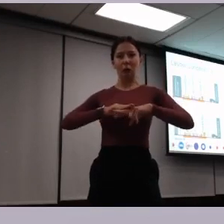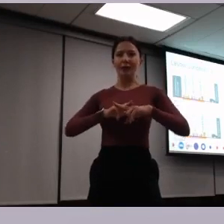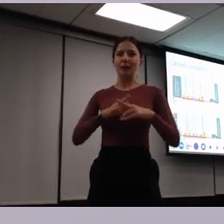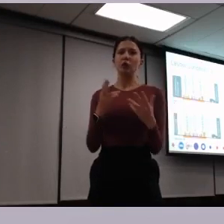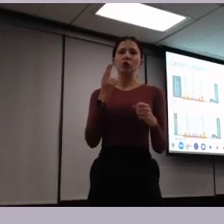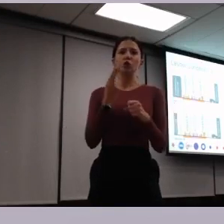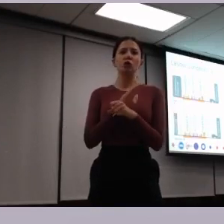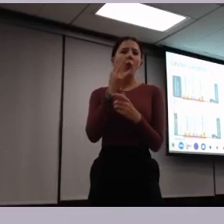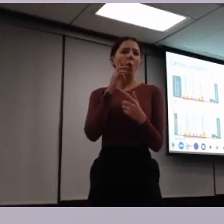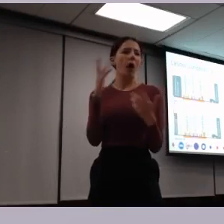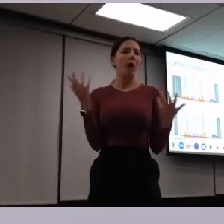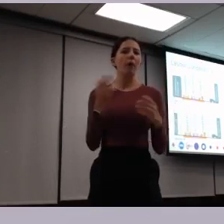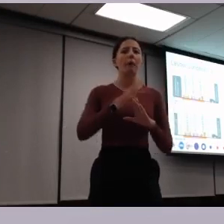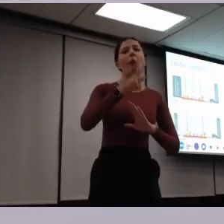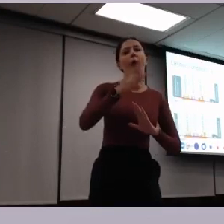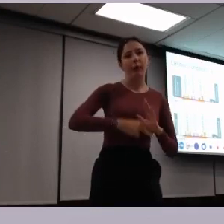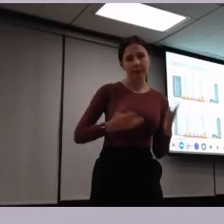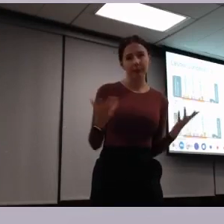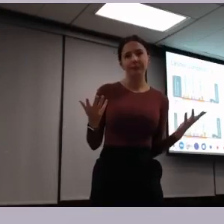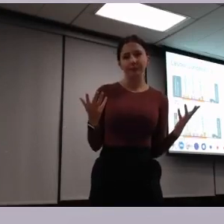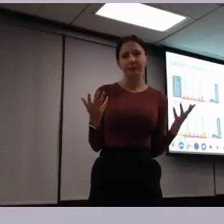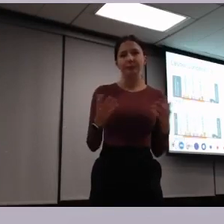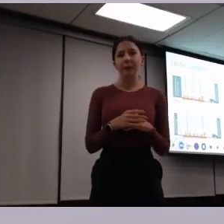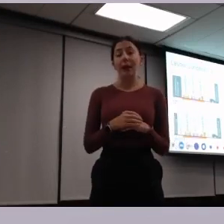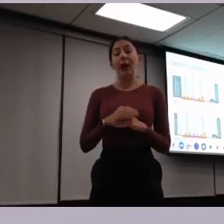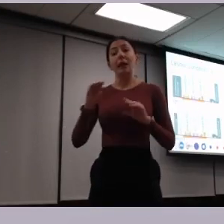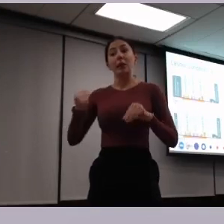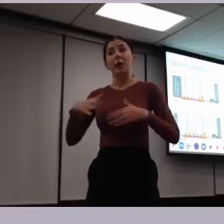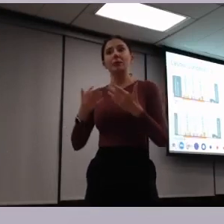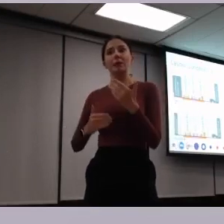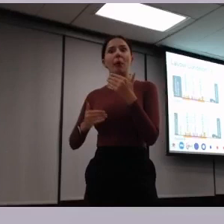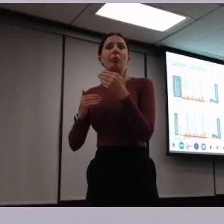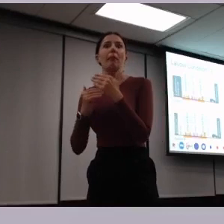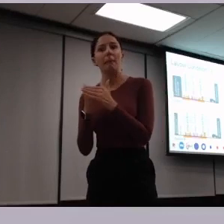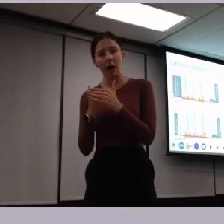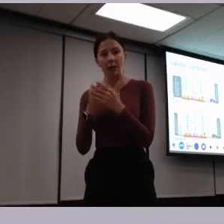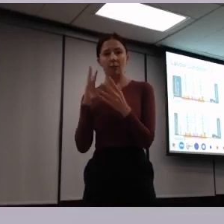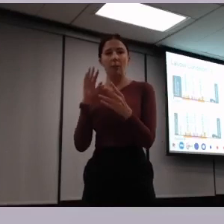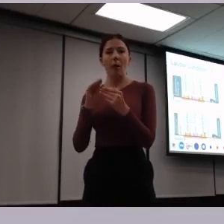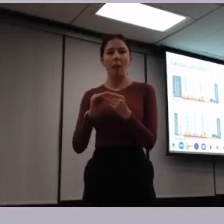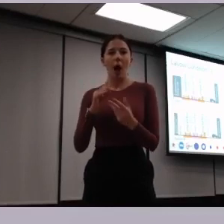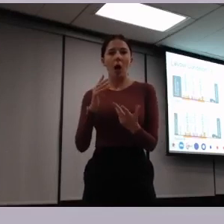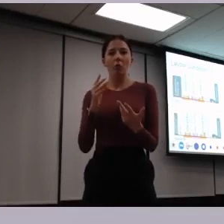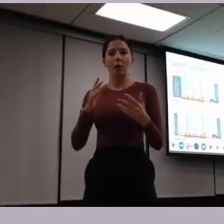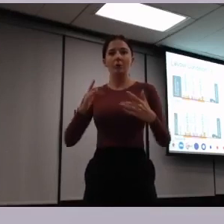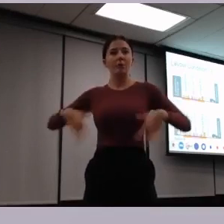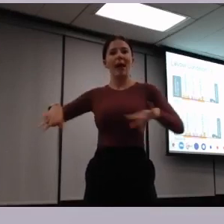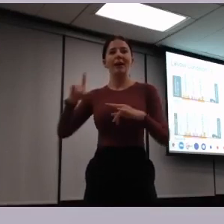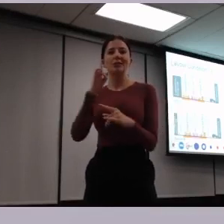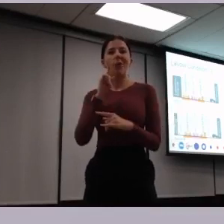and that obviously brings you the maximum amount of real estate amenities. And similar to the mood board,